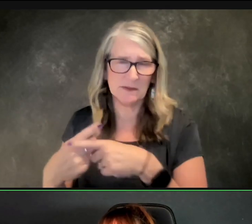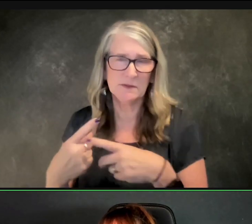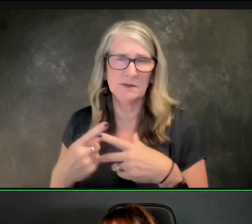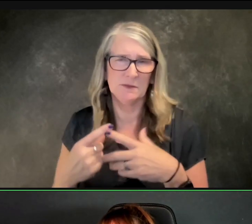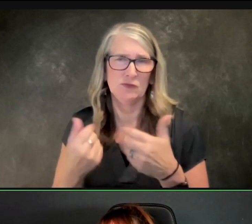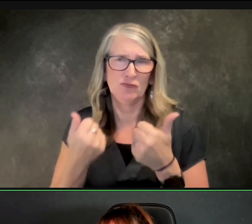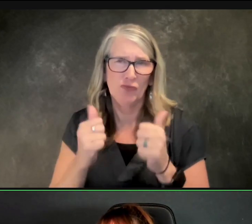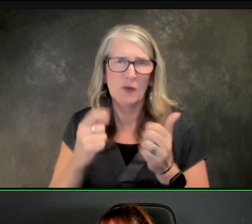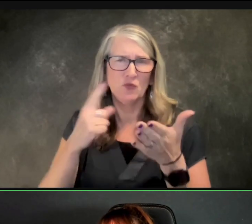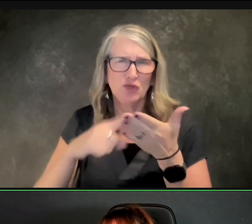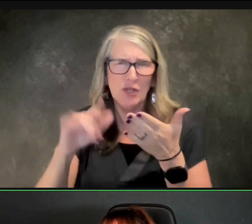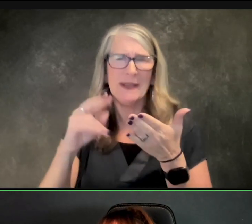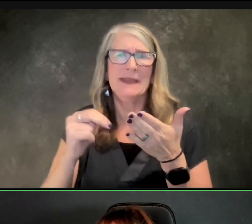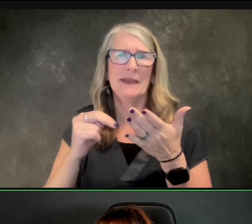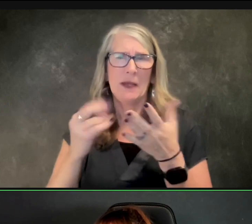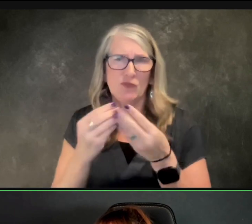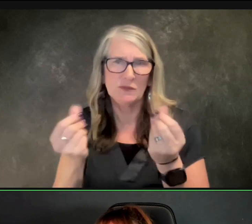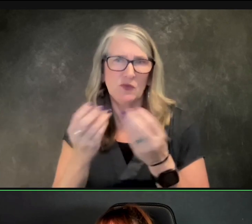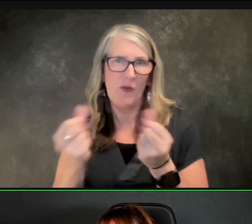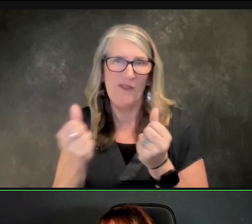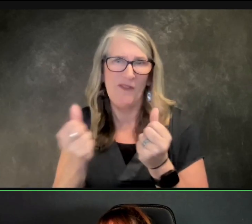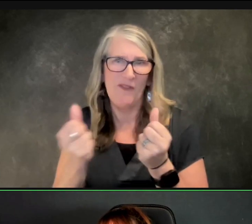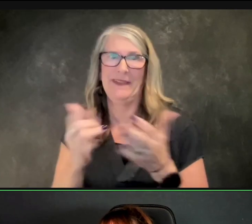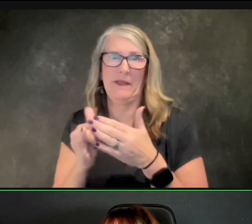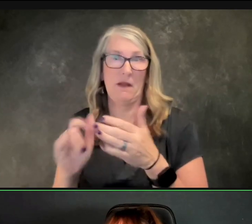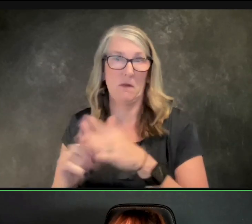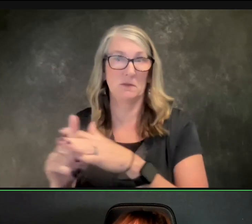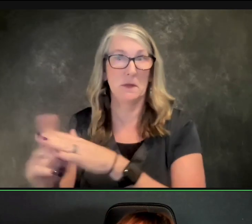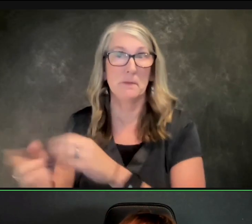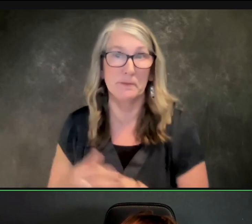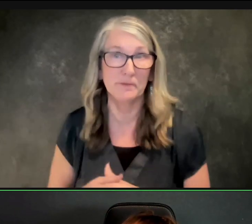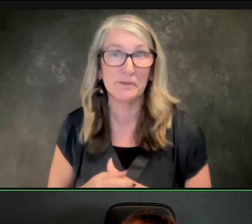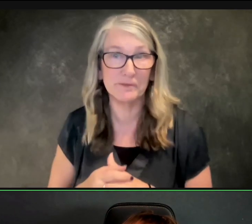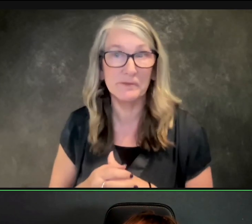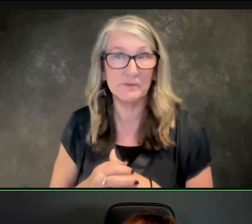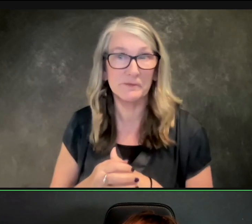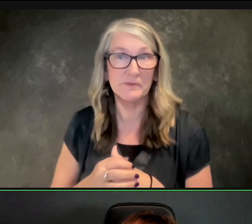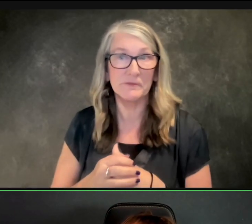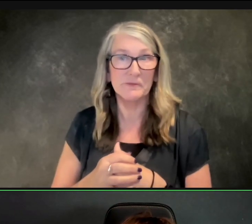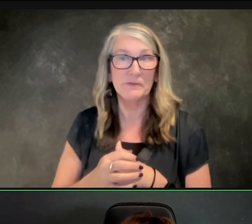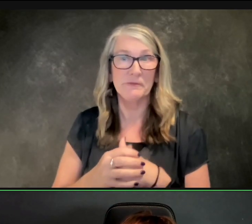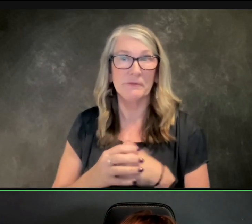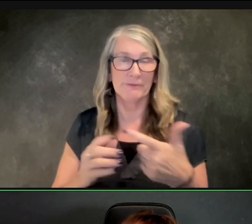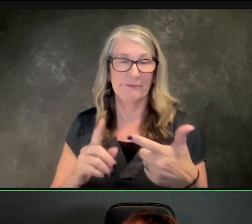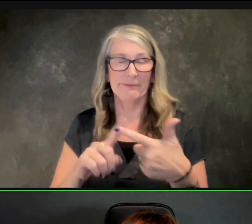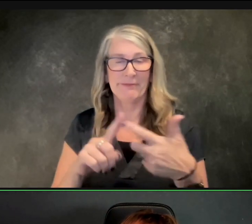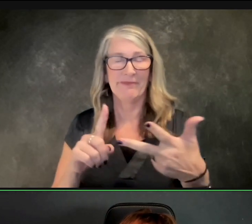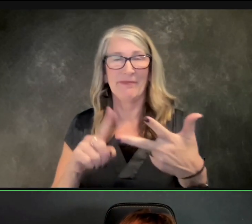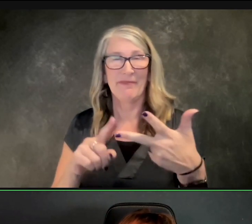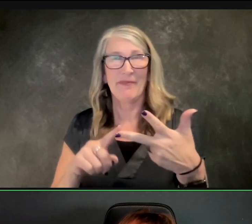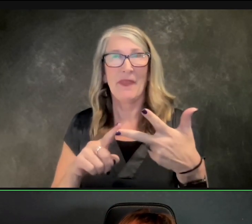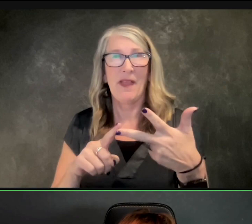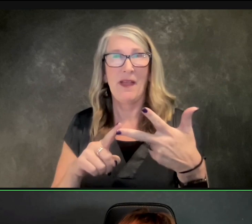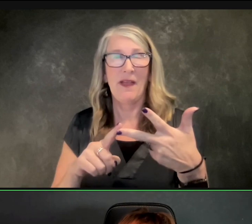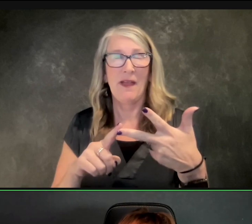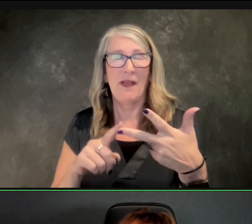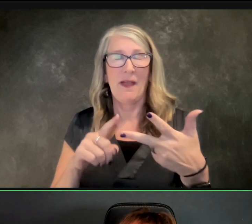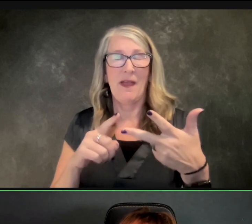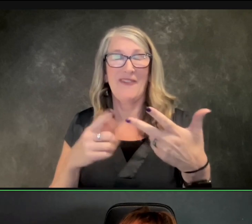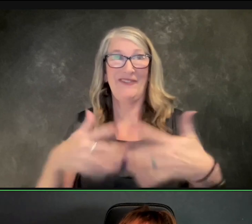If there are any concerns, what types of adjustments can you make? So checking in frequently will help you resolve